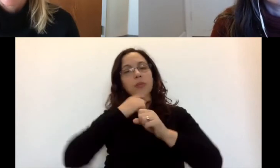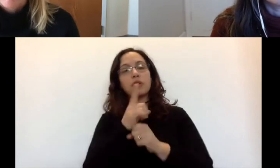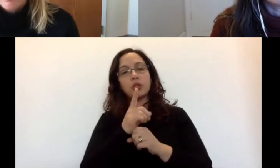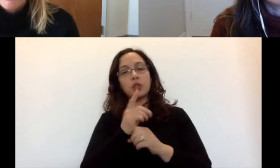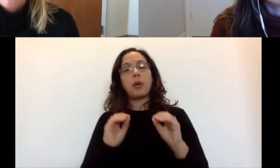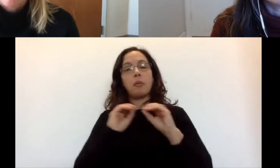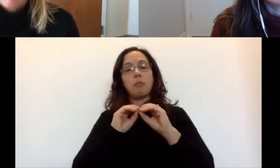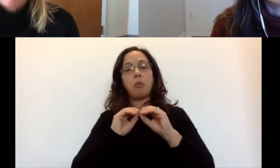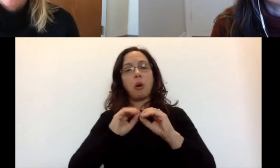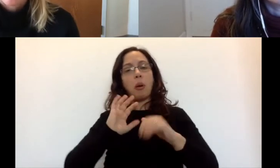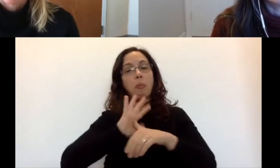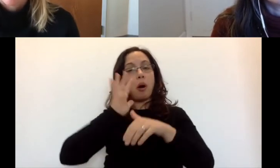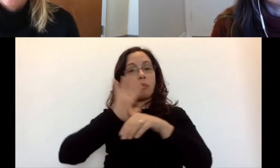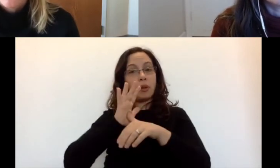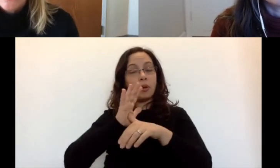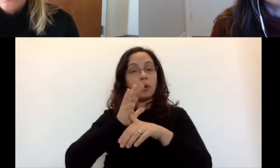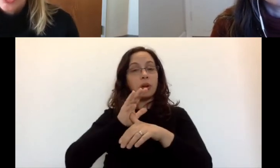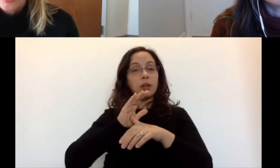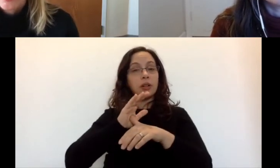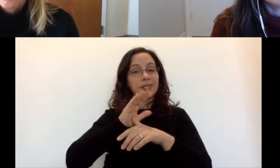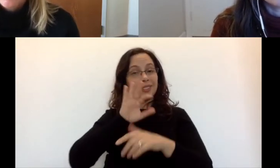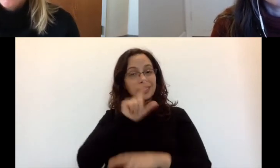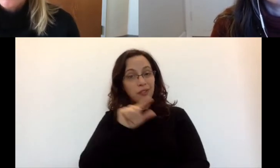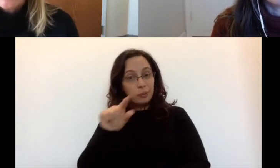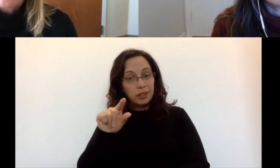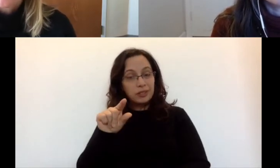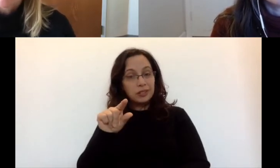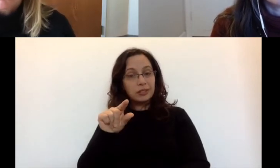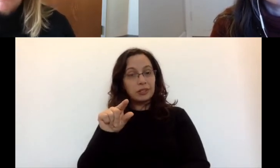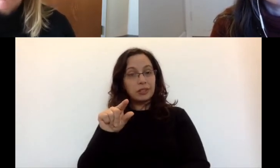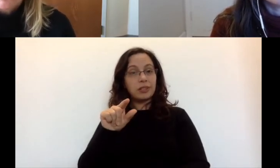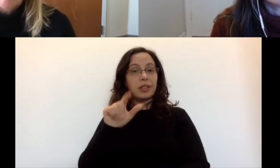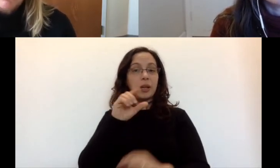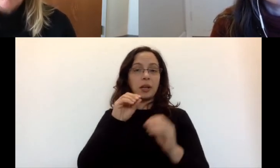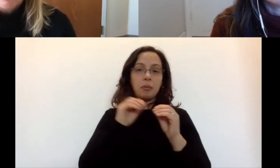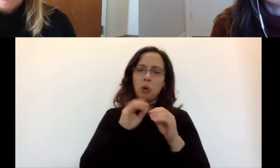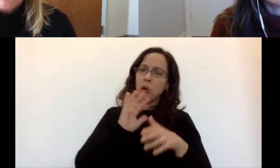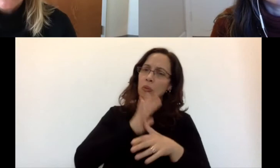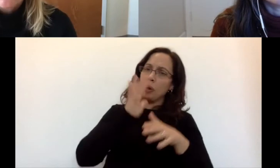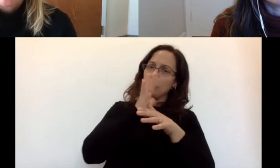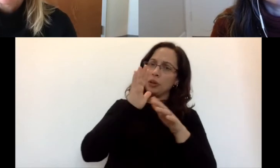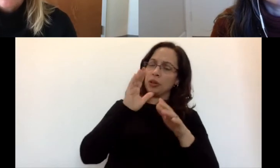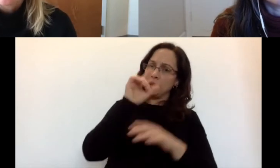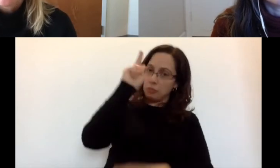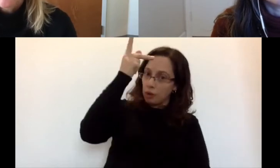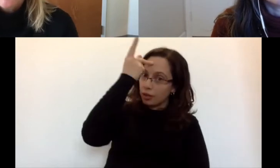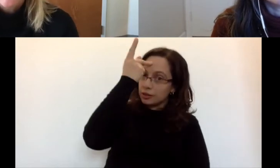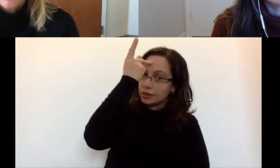forms of government and representation and a more popular form of politics in fact does not